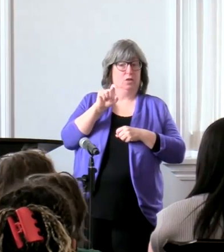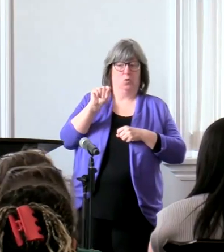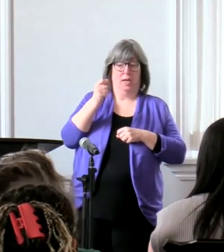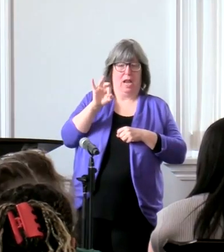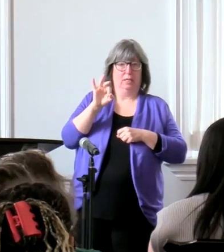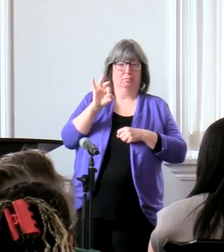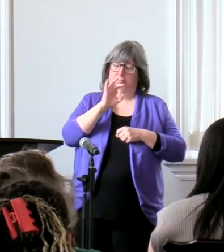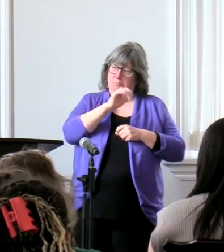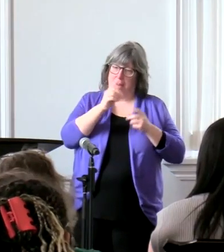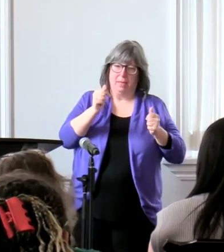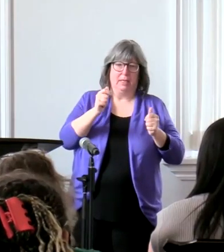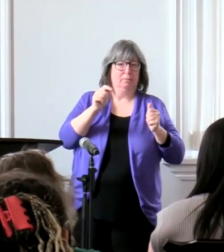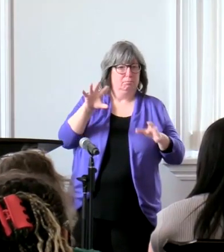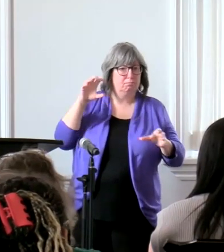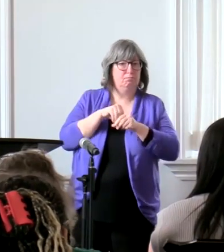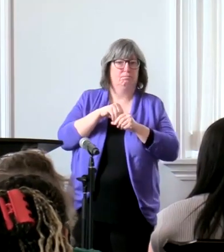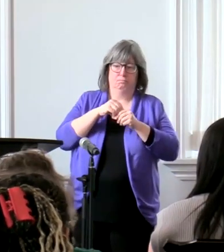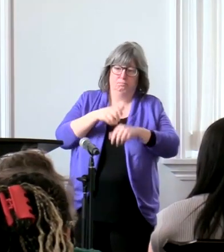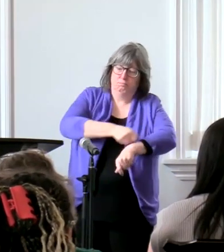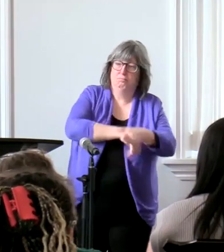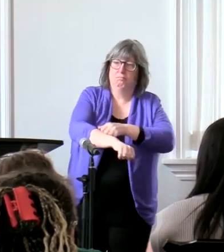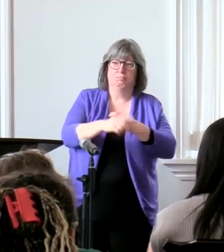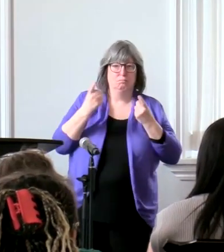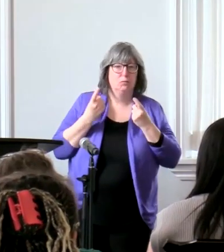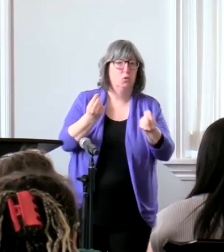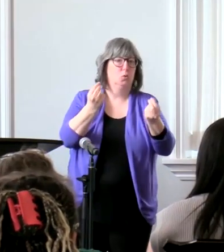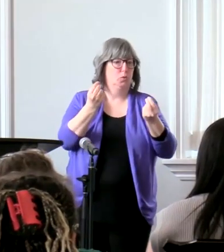immediately jumped on board and invested in